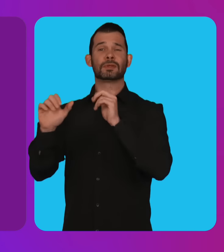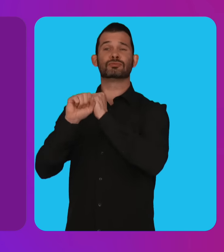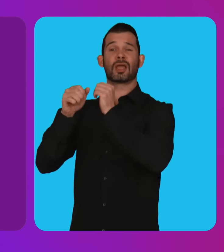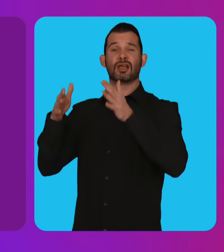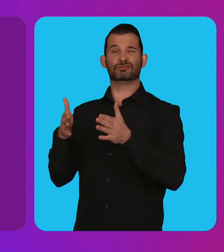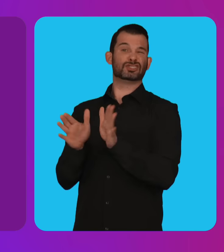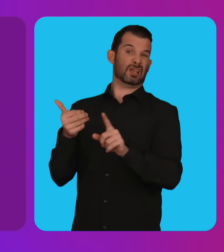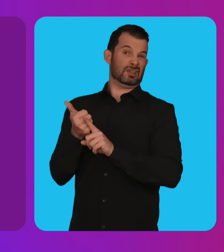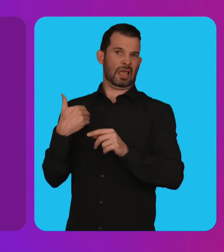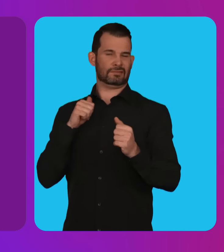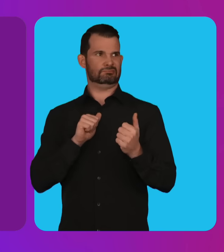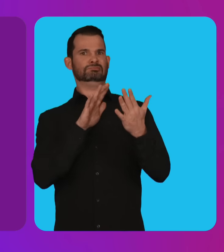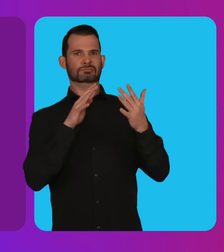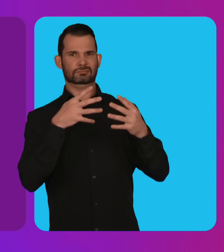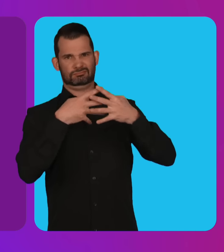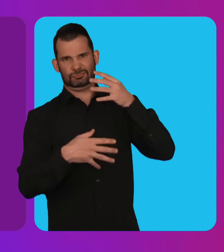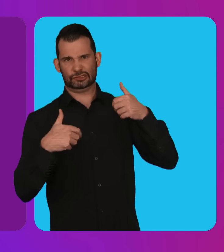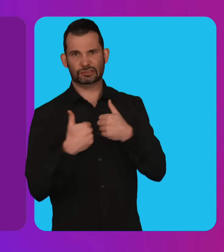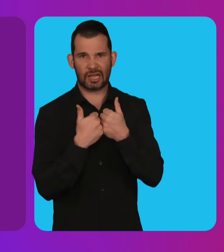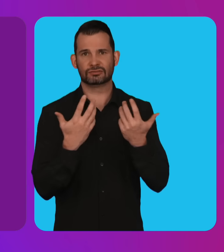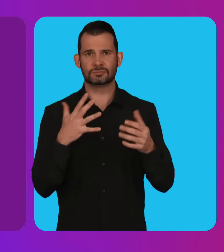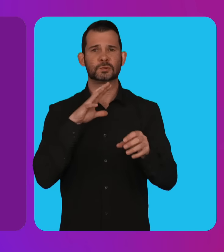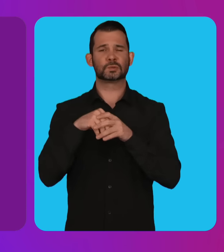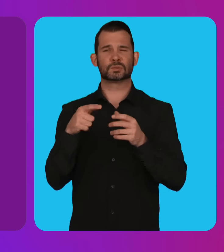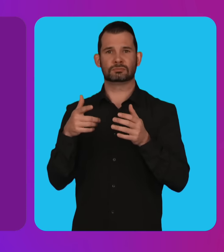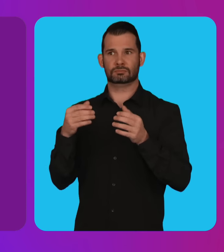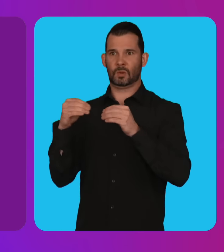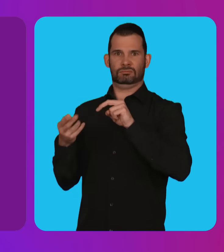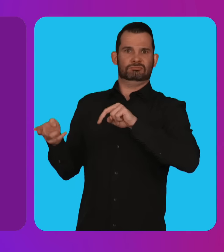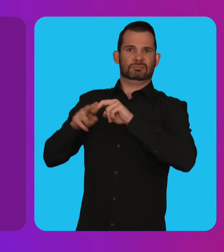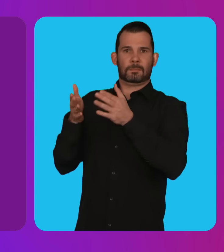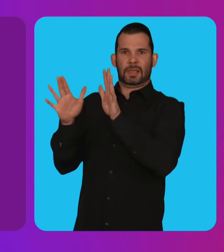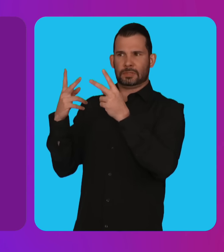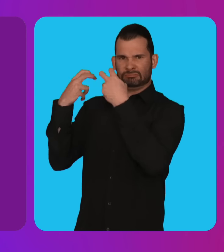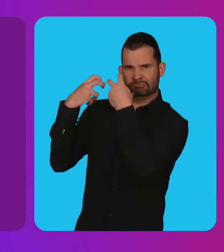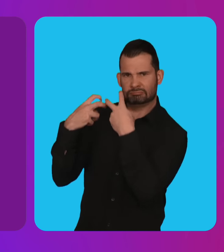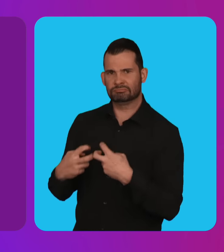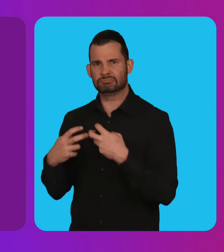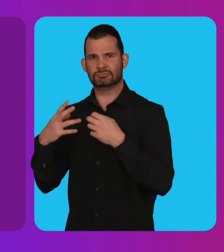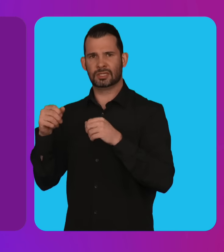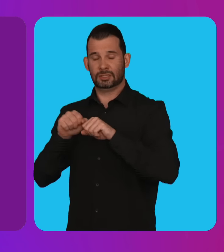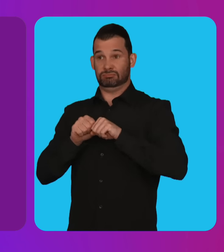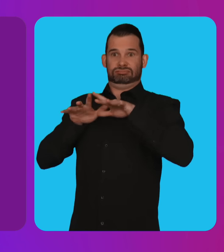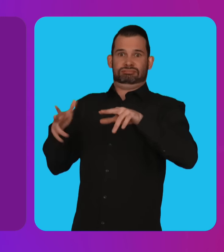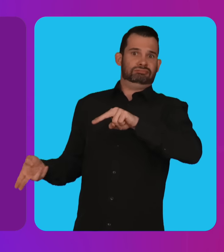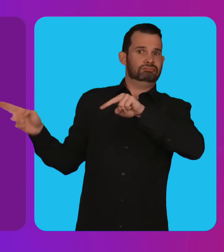greater public scrutiny, proliferation of misinformation on social media,